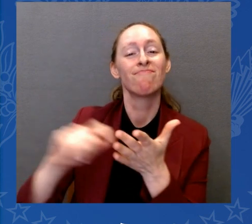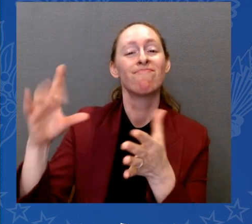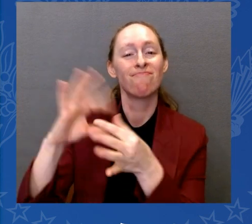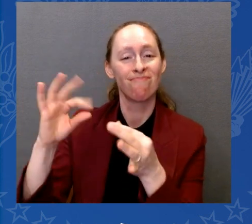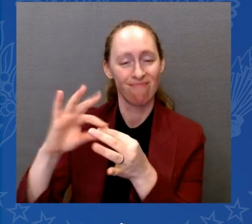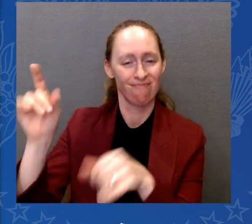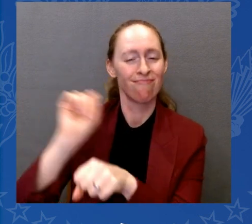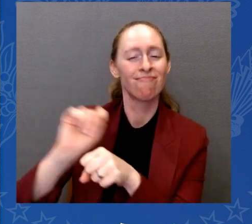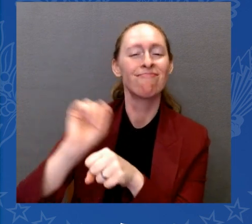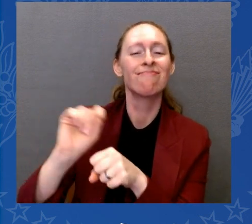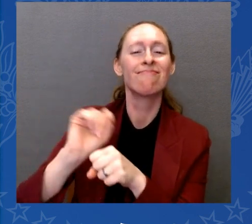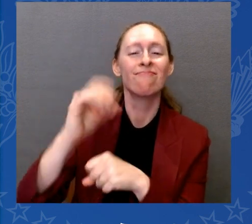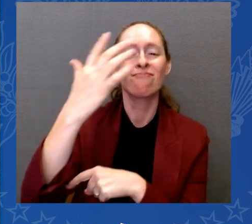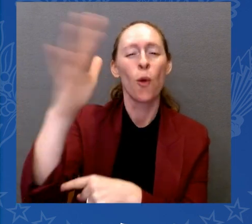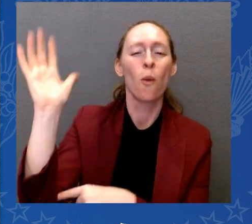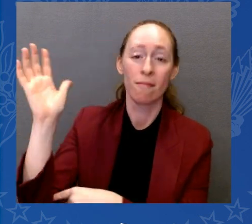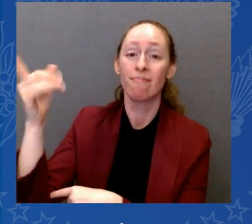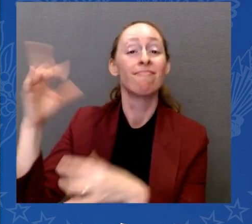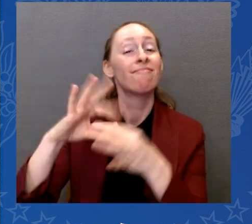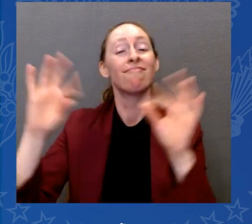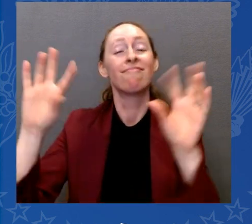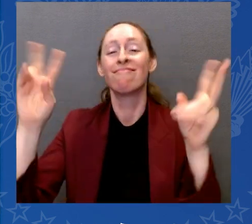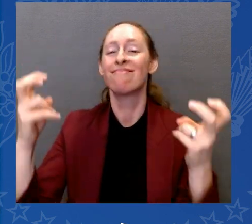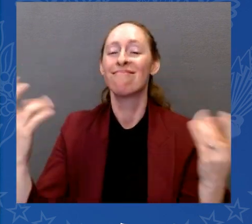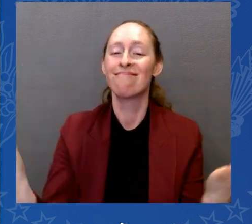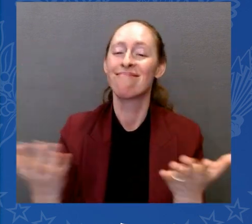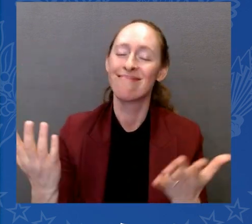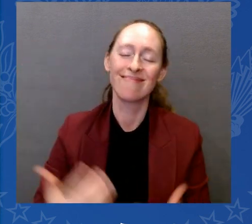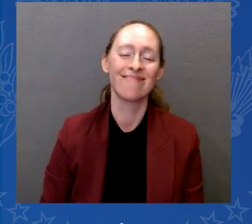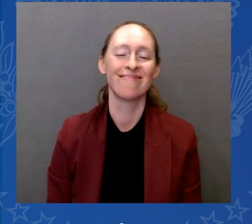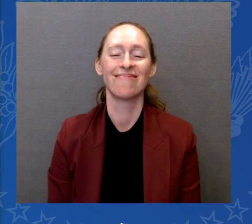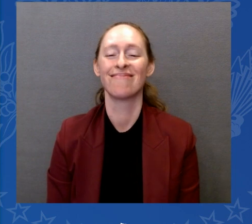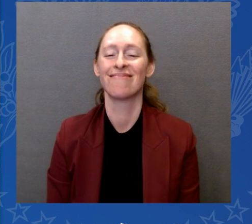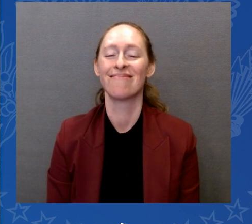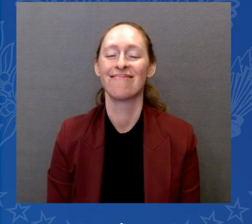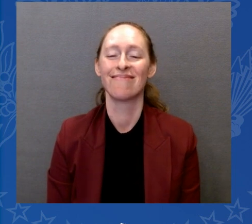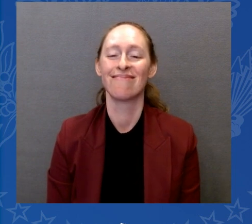"There are many such places. Every man, every woman carries in